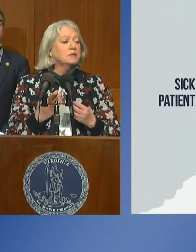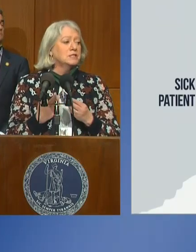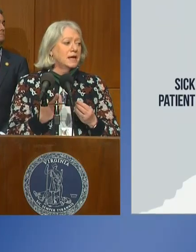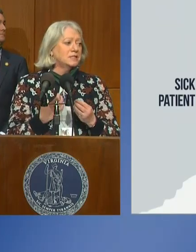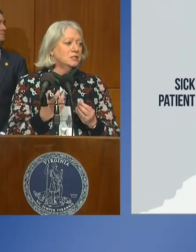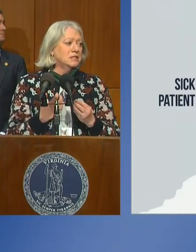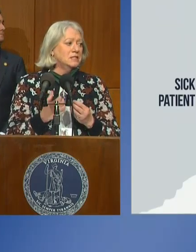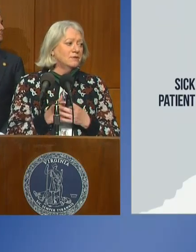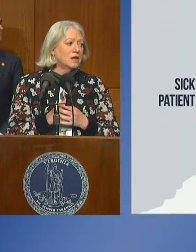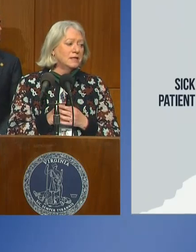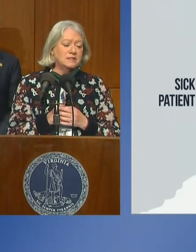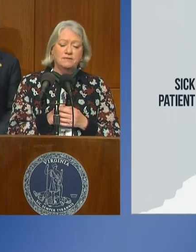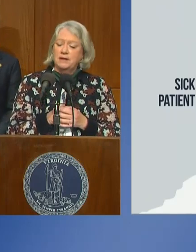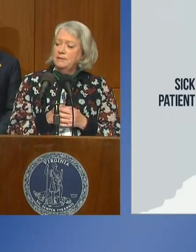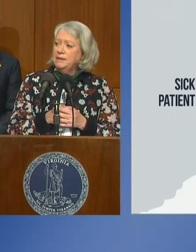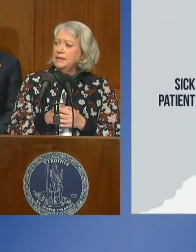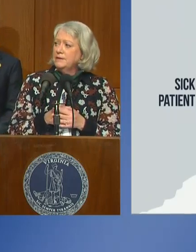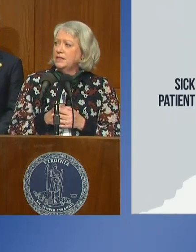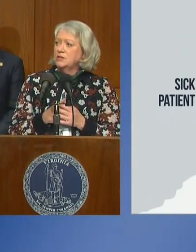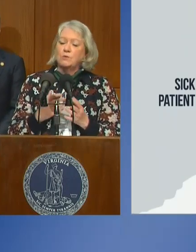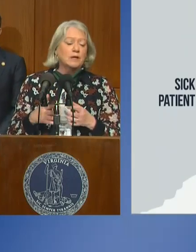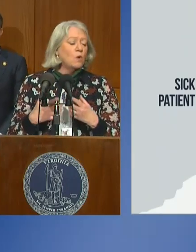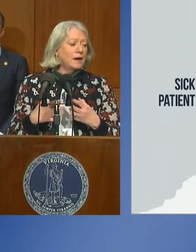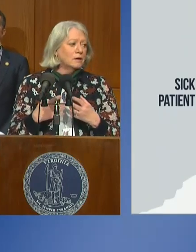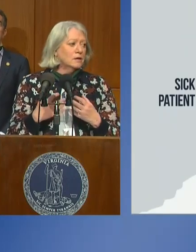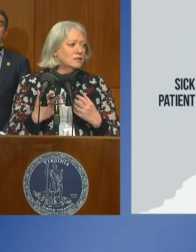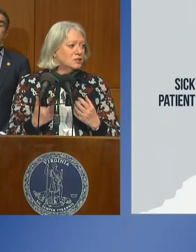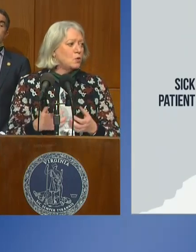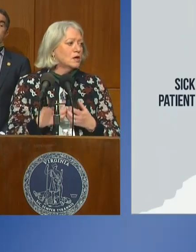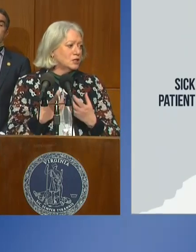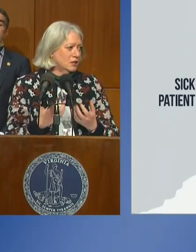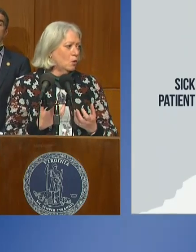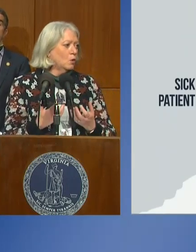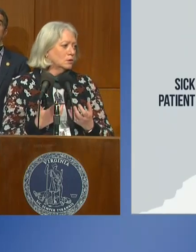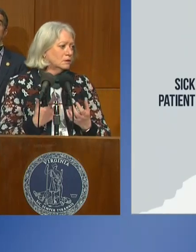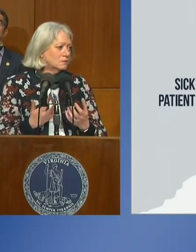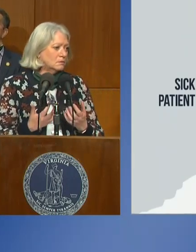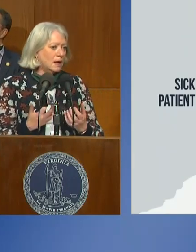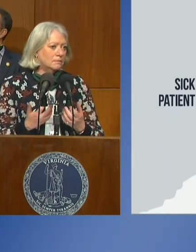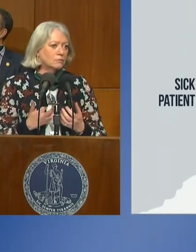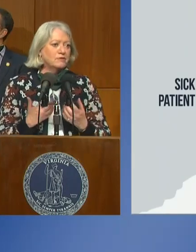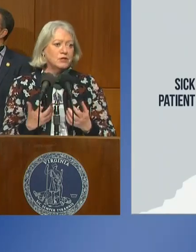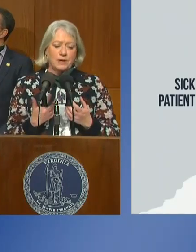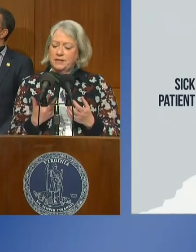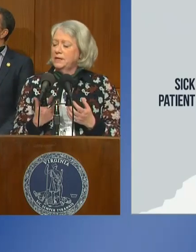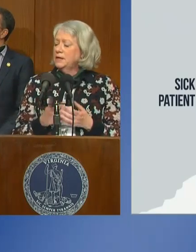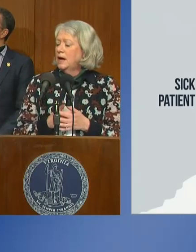A THE STATE SPECIMEN BECAUSE- WHEN WE MOVED NASAL SPRAY. COLLECTION IT'S MUCH EASIER.